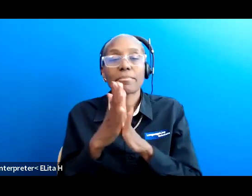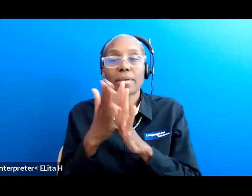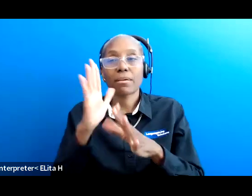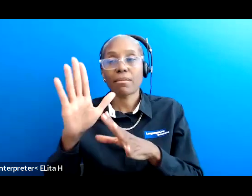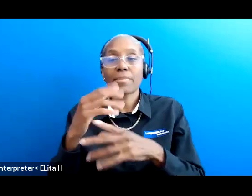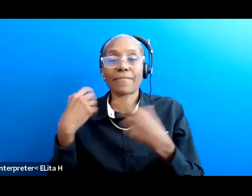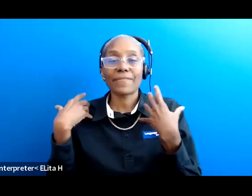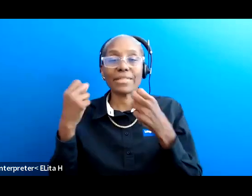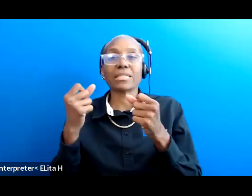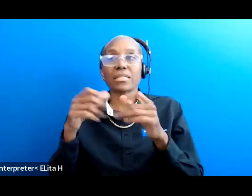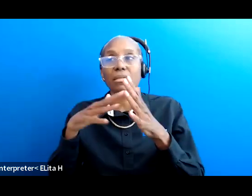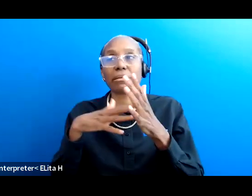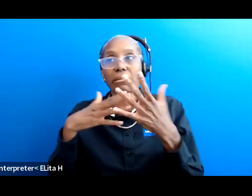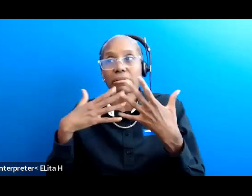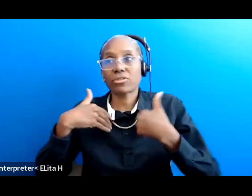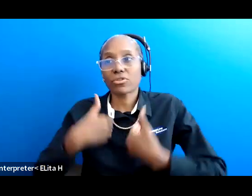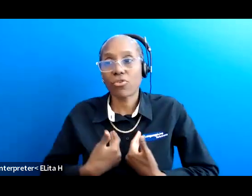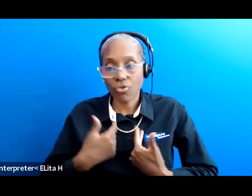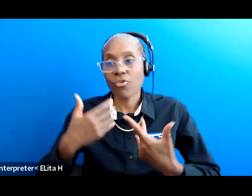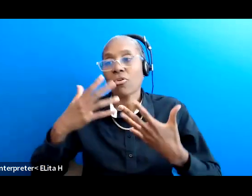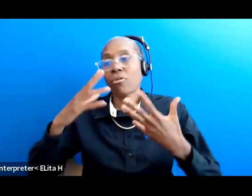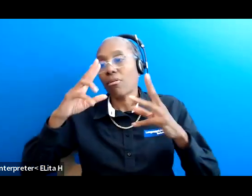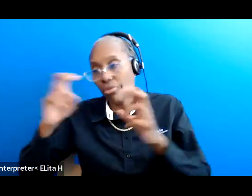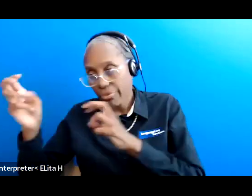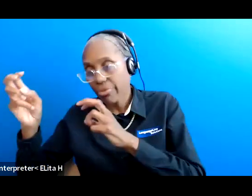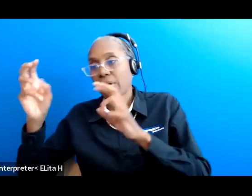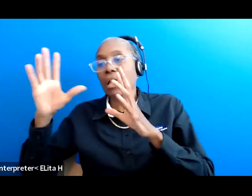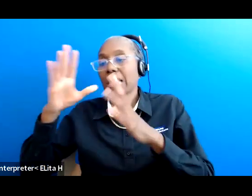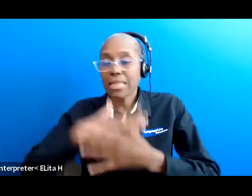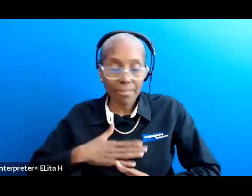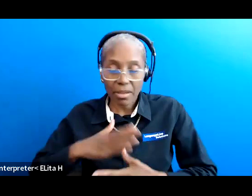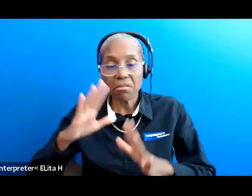So there's a variety of things that you can do that are not oral medication-wise.